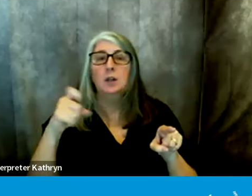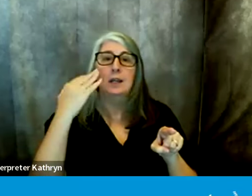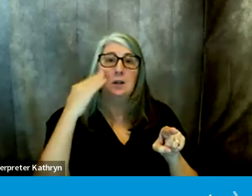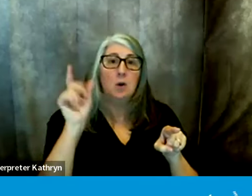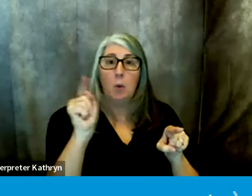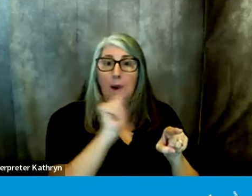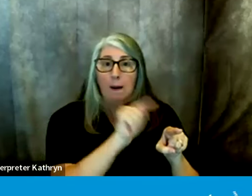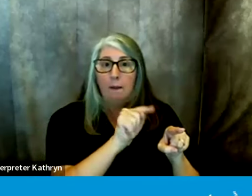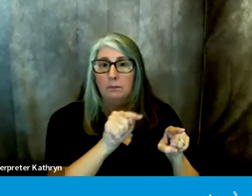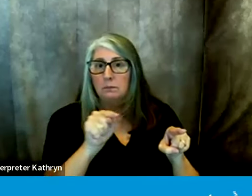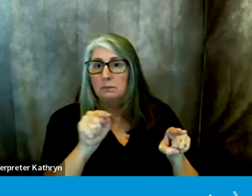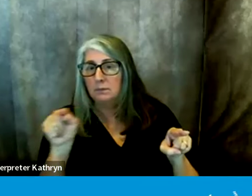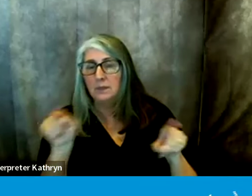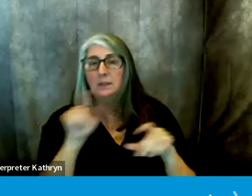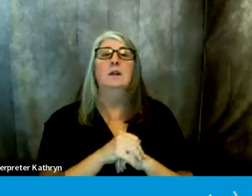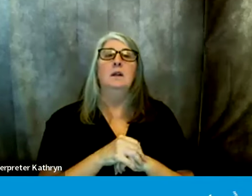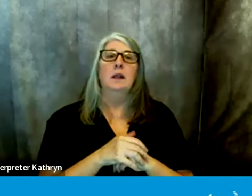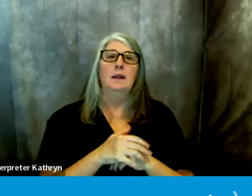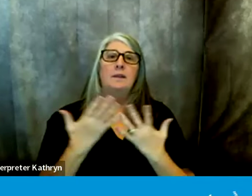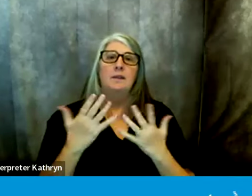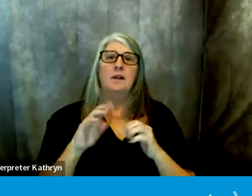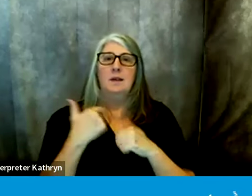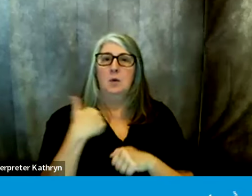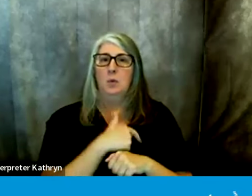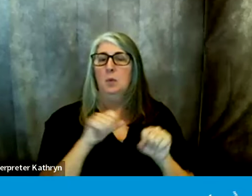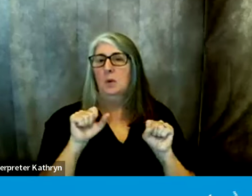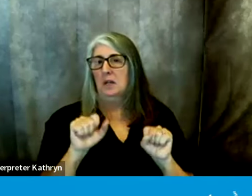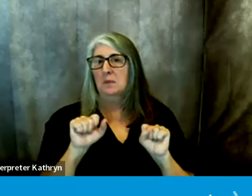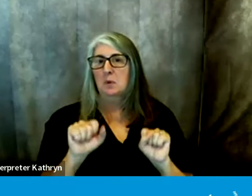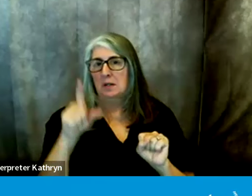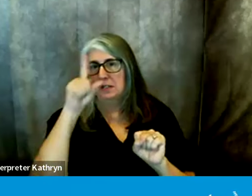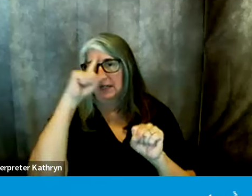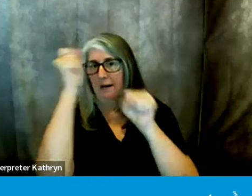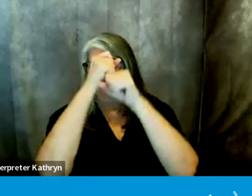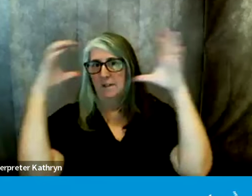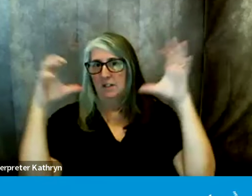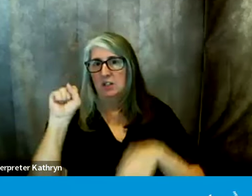And that's how we can potentially envision SCONE working in this population.